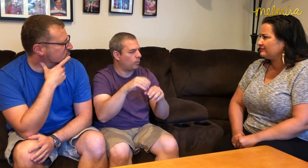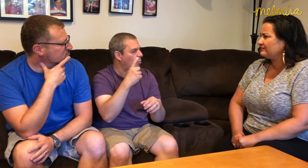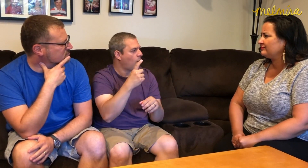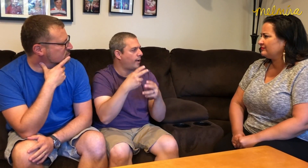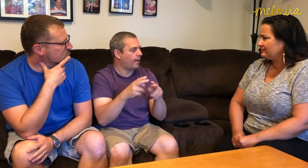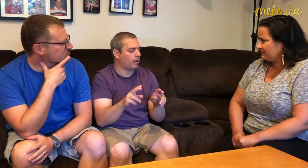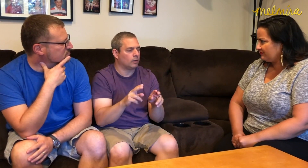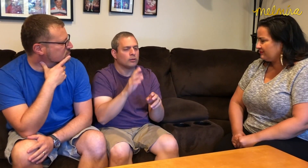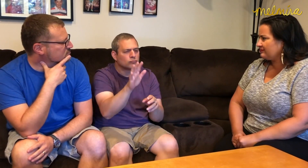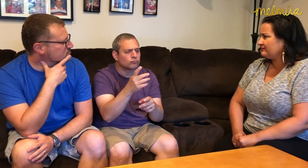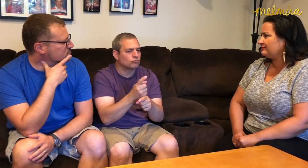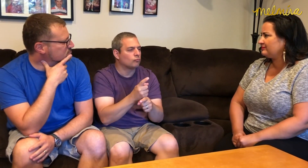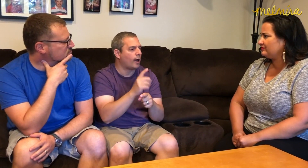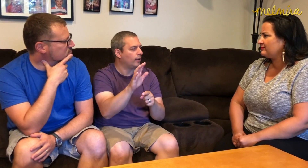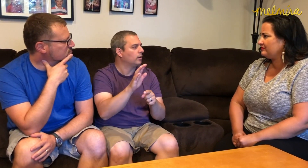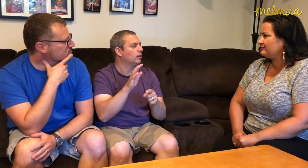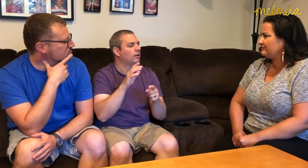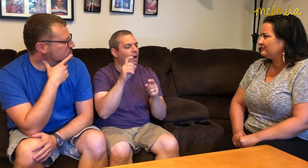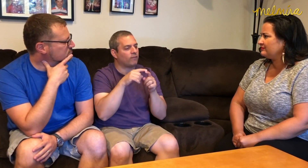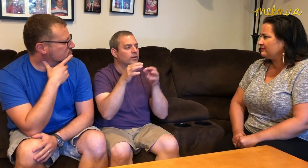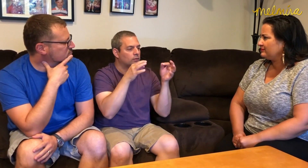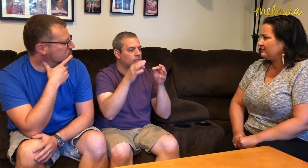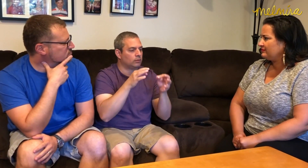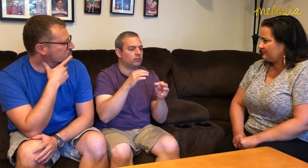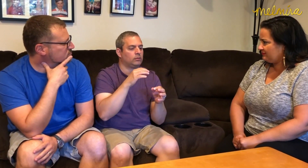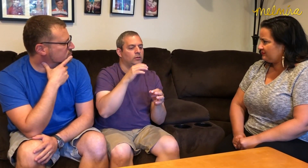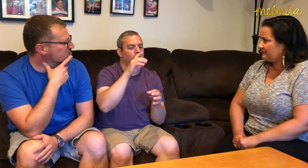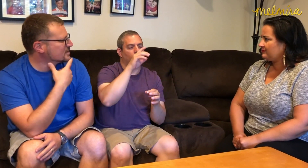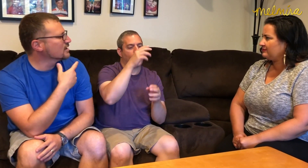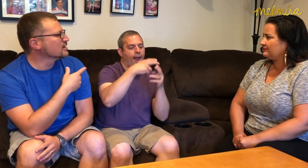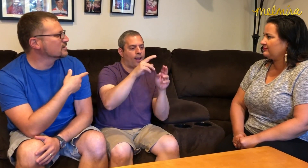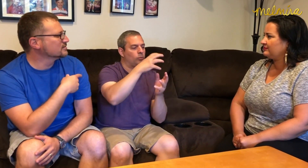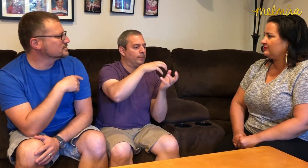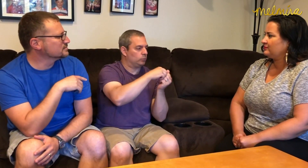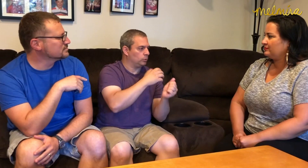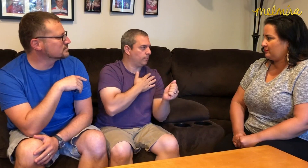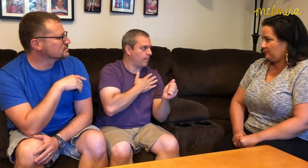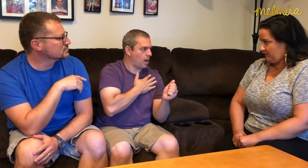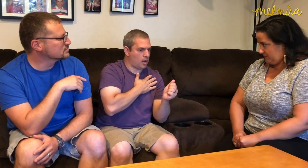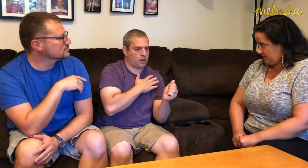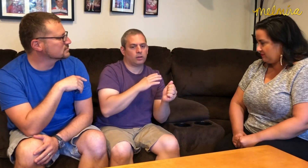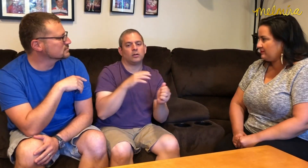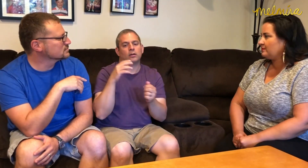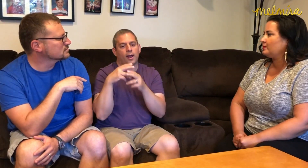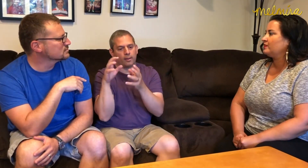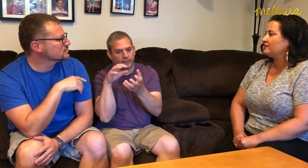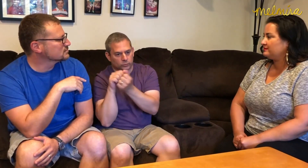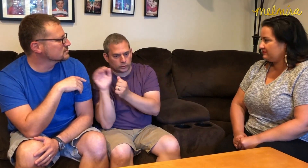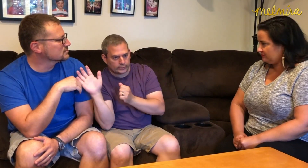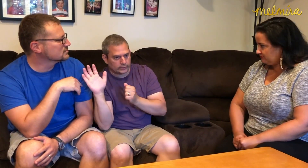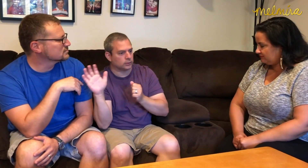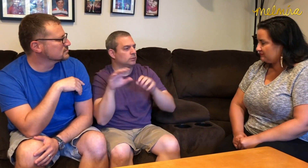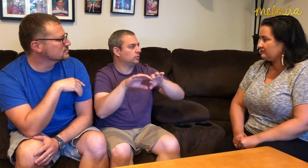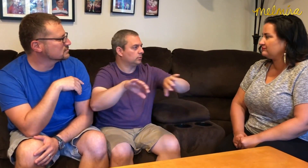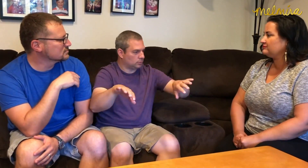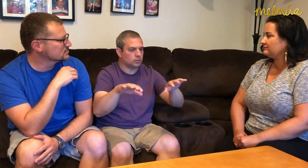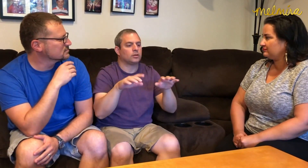You've to explain that one egg would be mixed with my sperm, and another egg would be mixed with his.